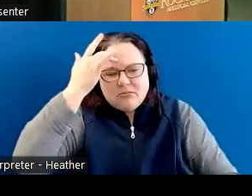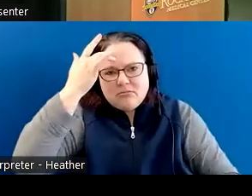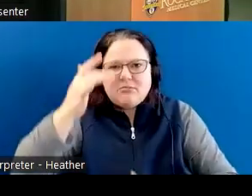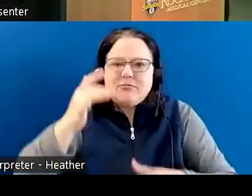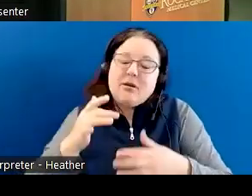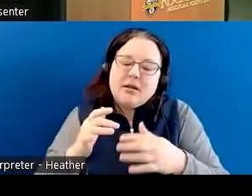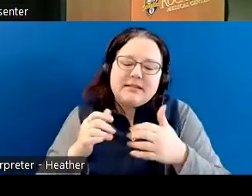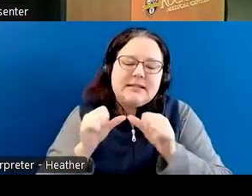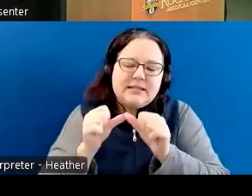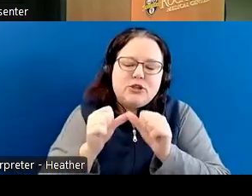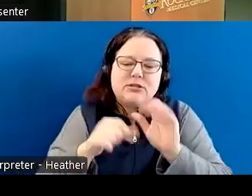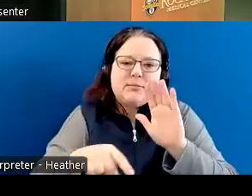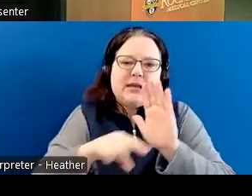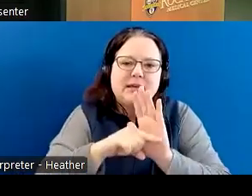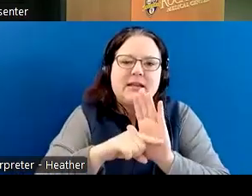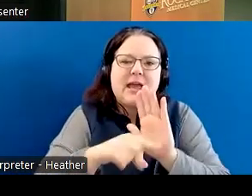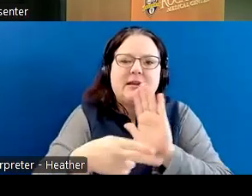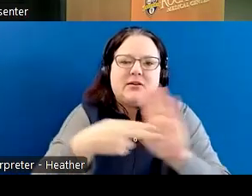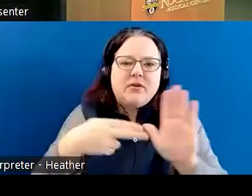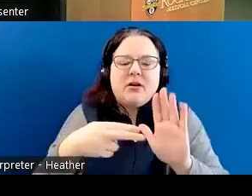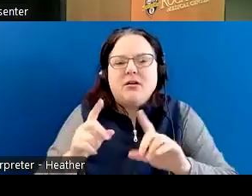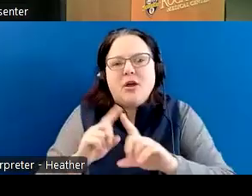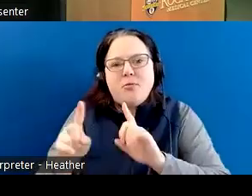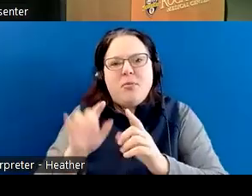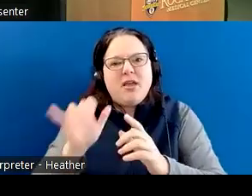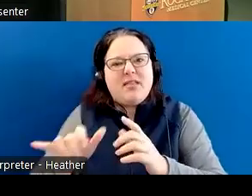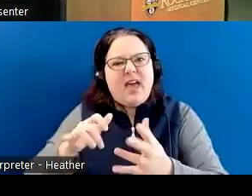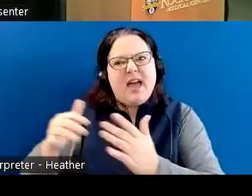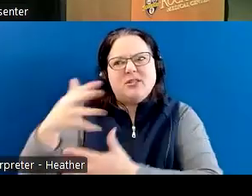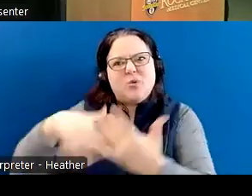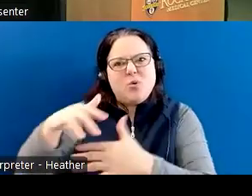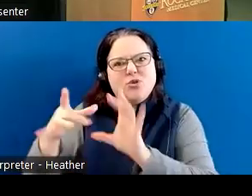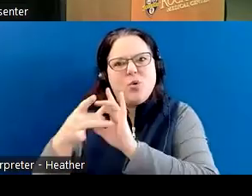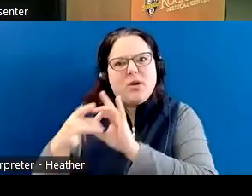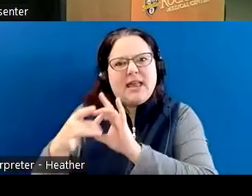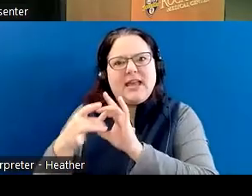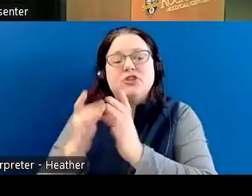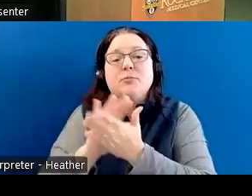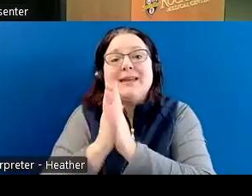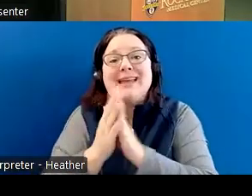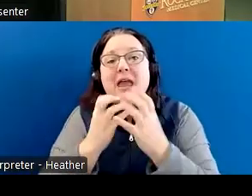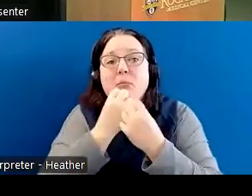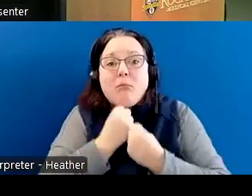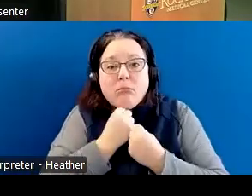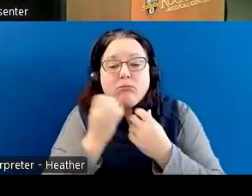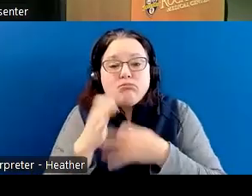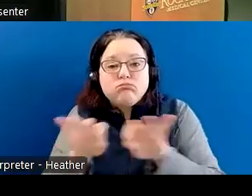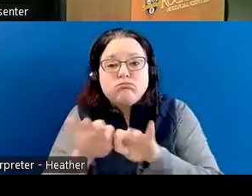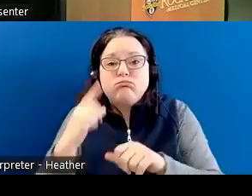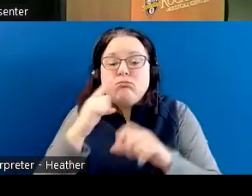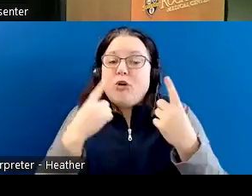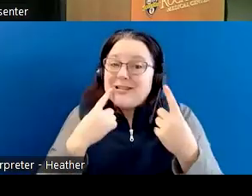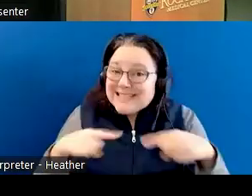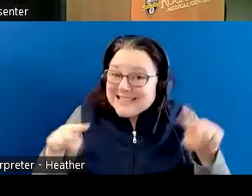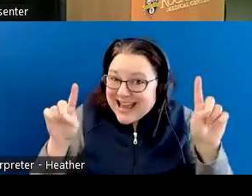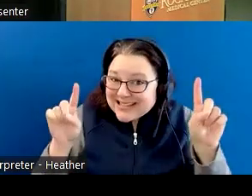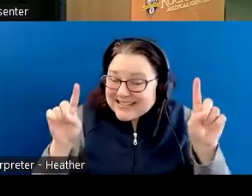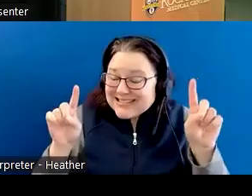stigmatized that these social relationships are essential to success and to promoting positive